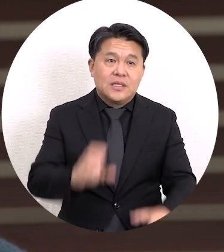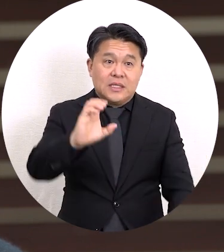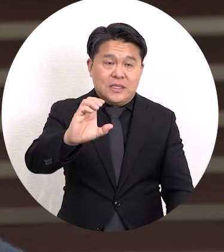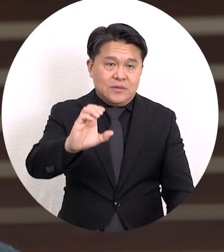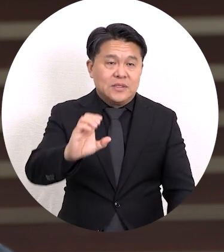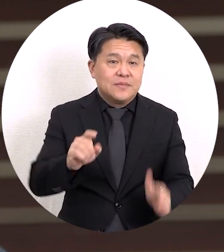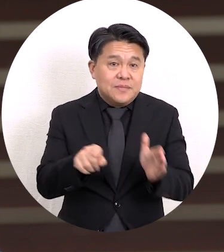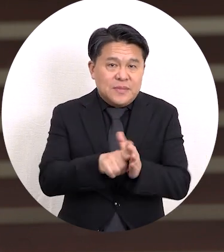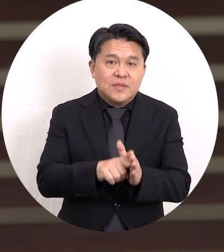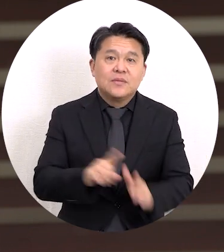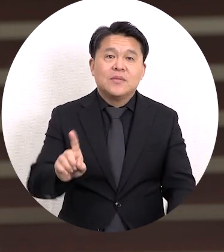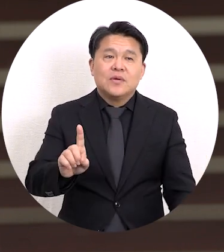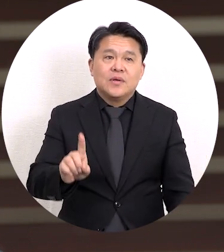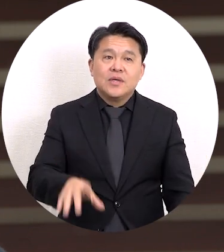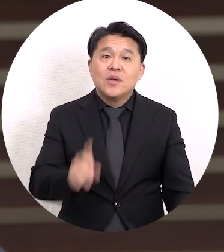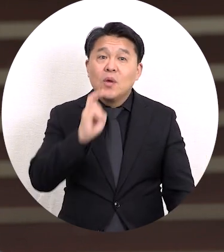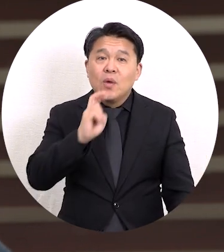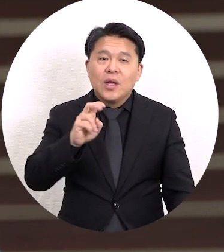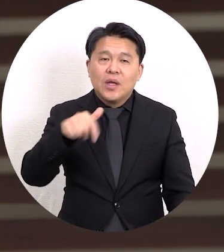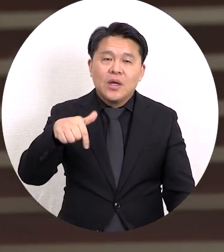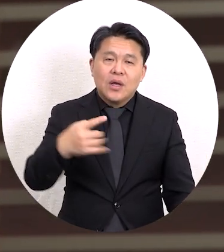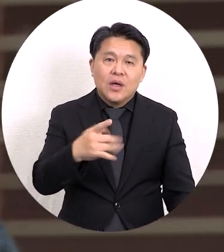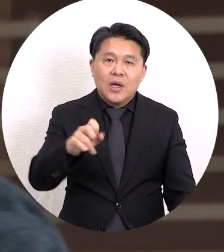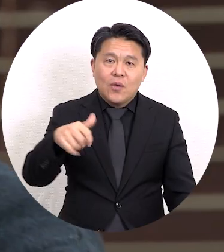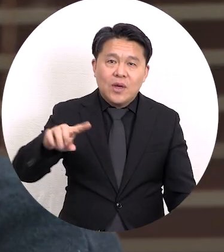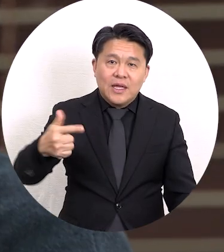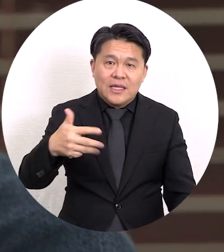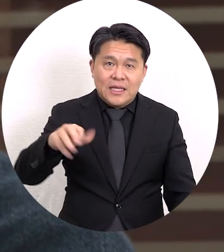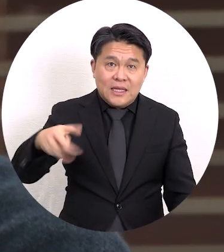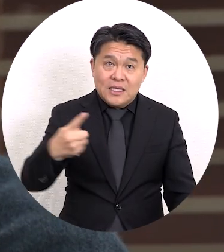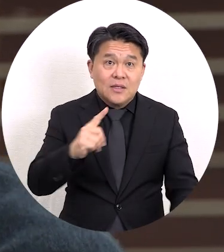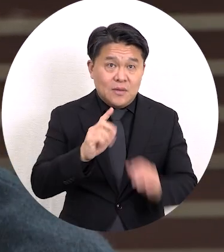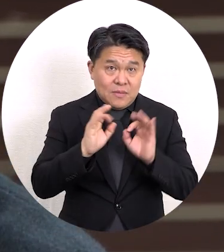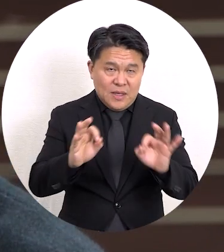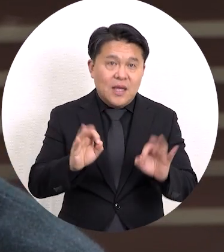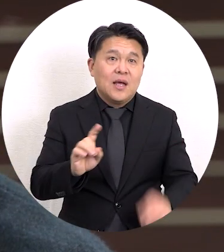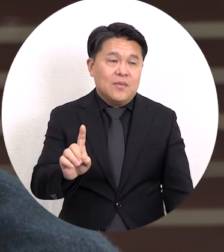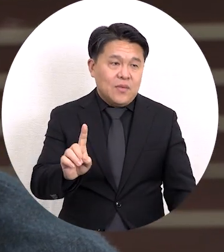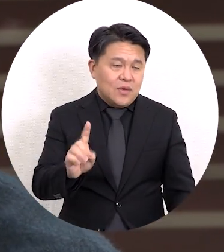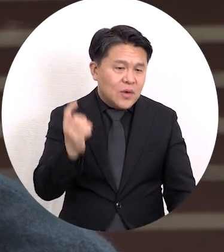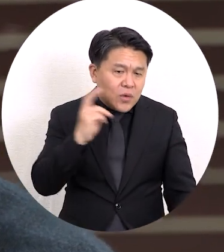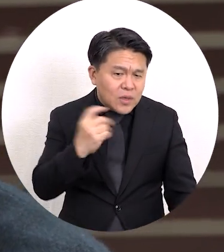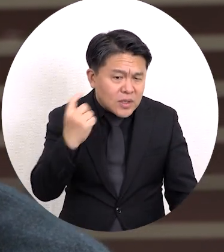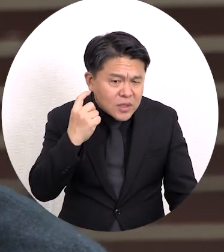if you look at the earliest hymns like Gregorian chants, they serve the role of conveying and teaching doctrine.